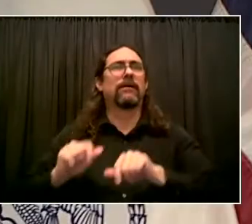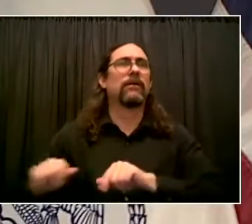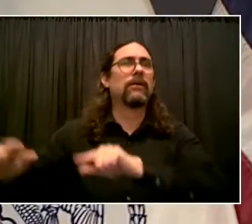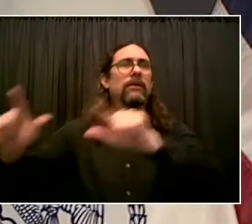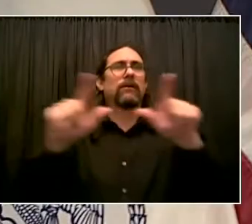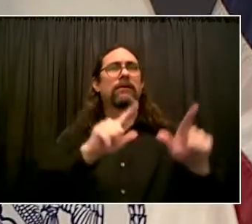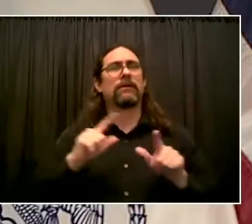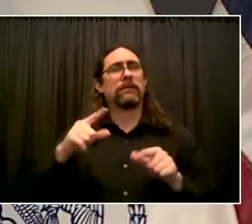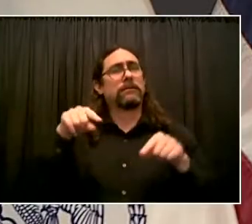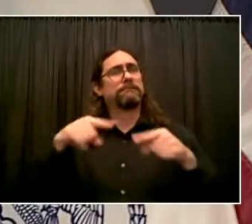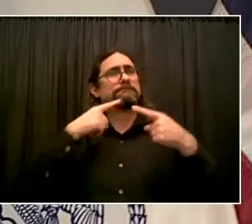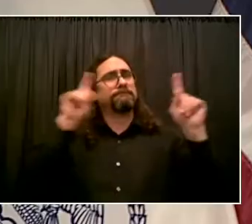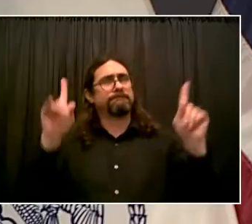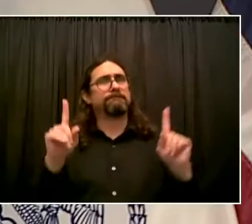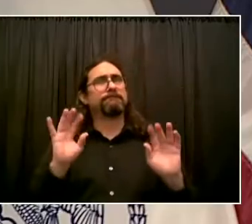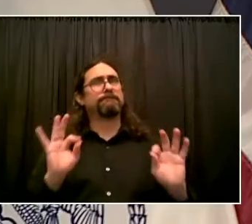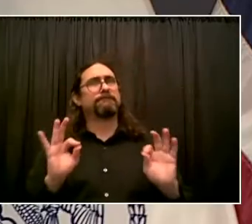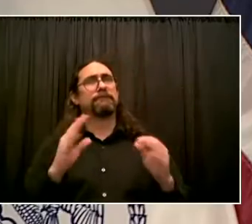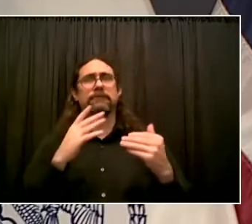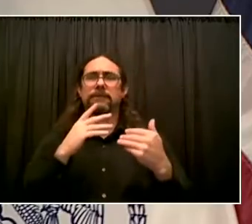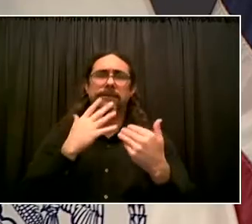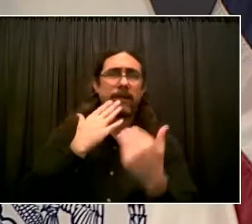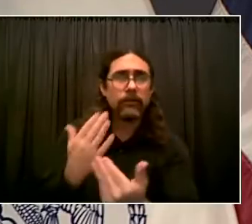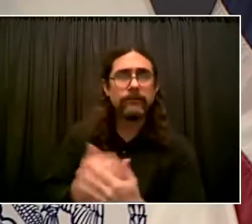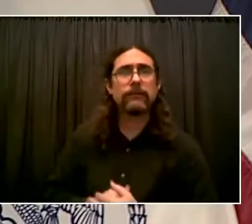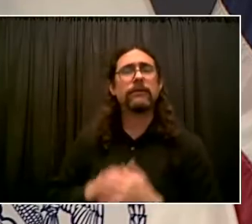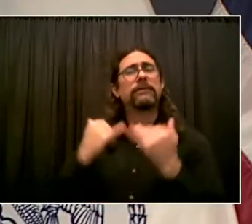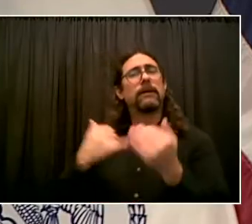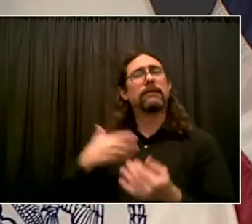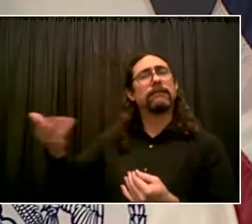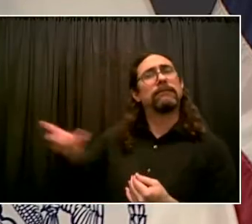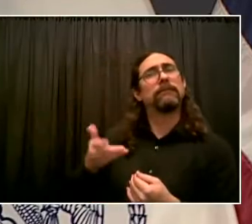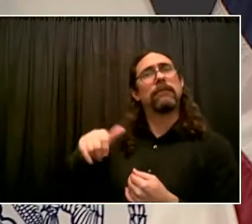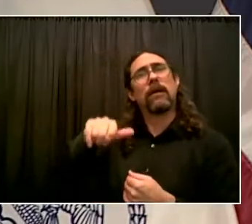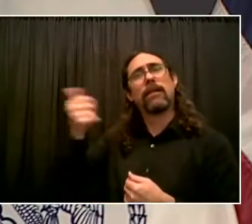TO KEEP A SAFE AND FOR THIS ORDER YOU ARE ISSUING TODAY IS